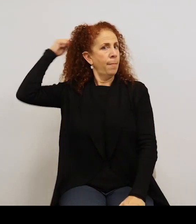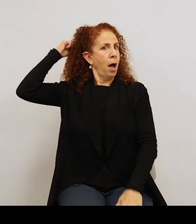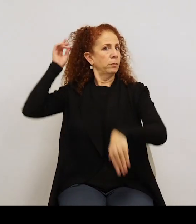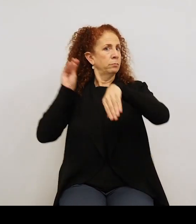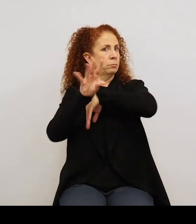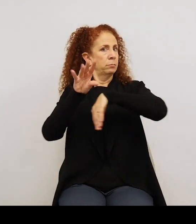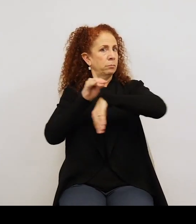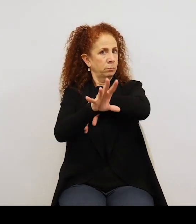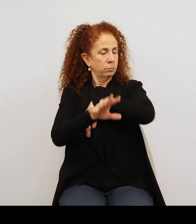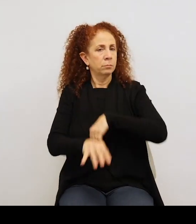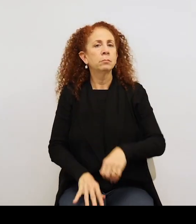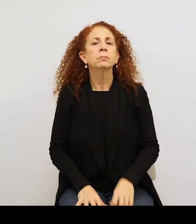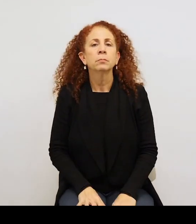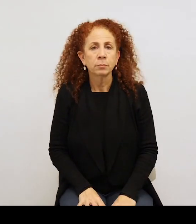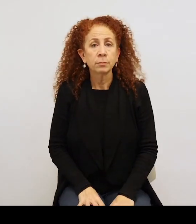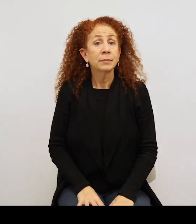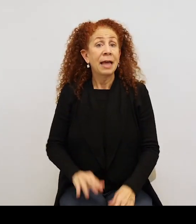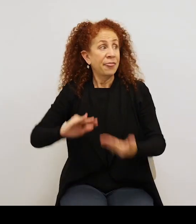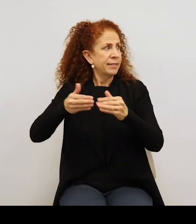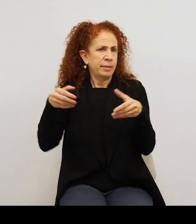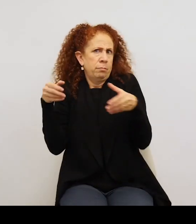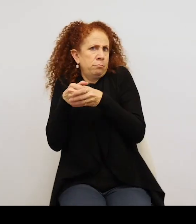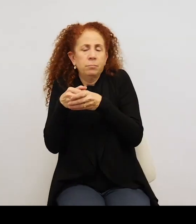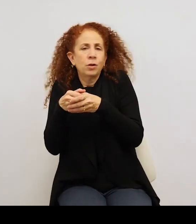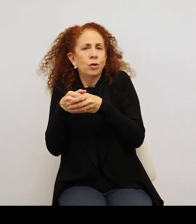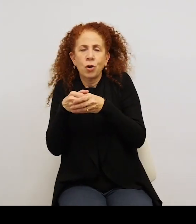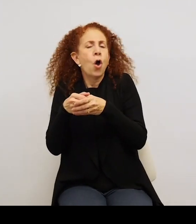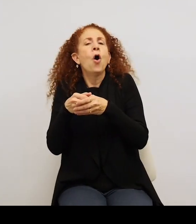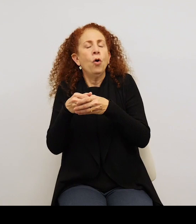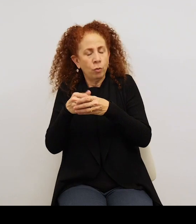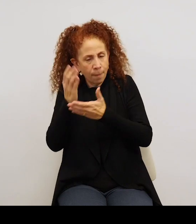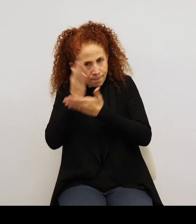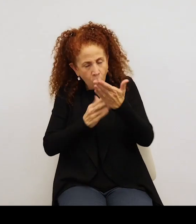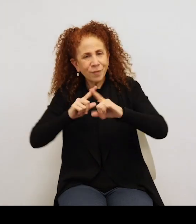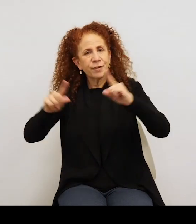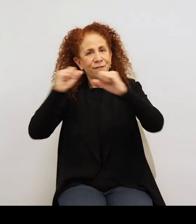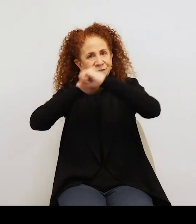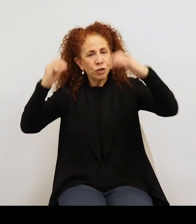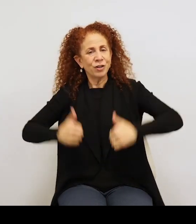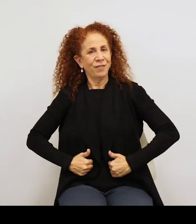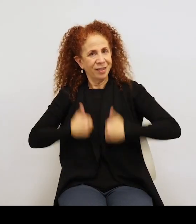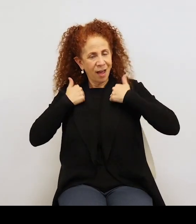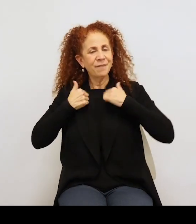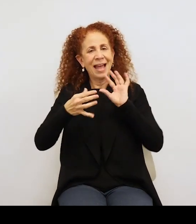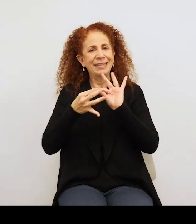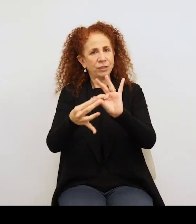This city is not an enclave, but part of a different vision of life and kinship.